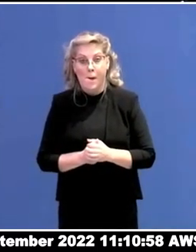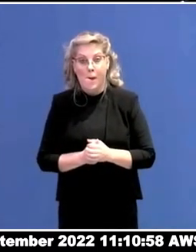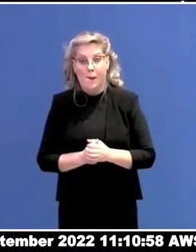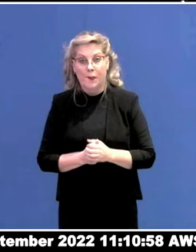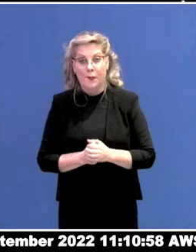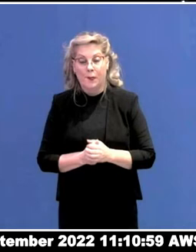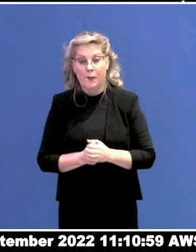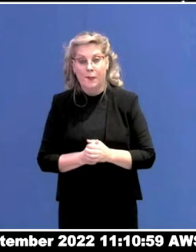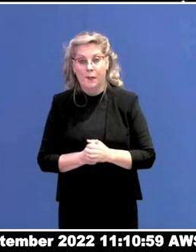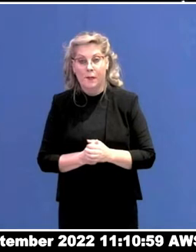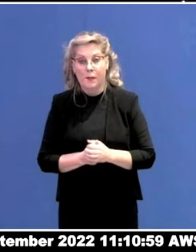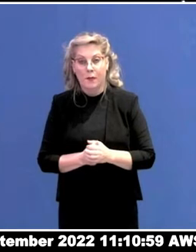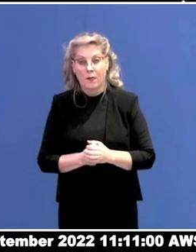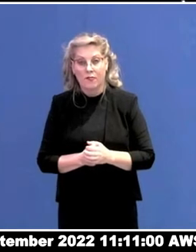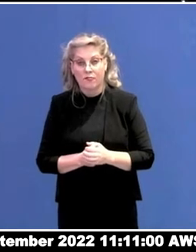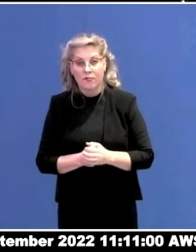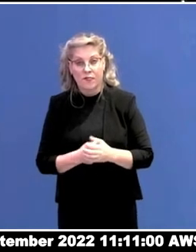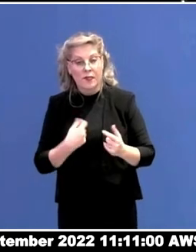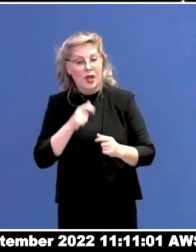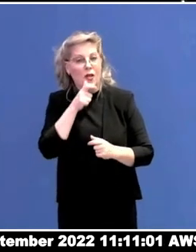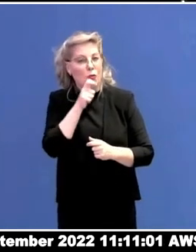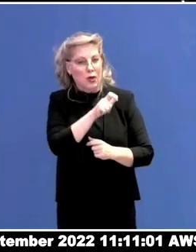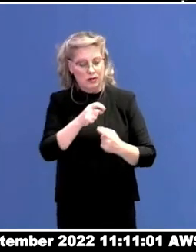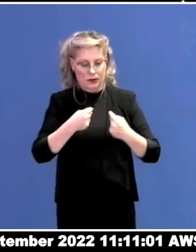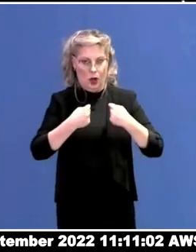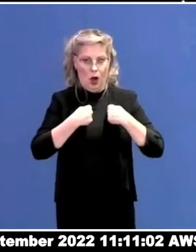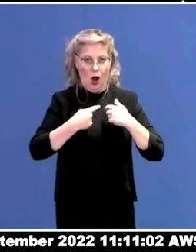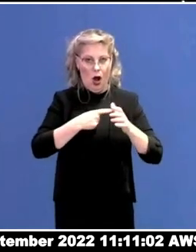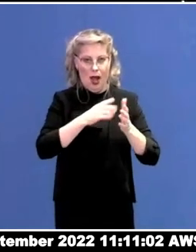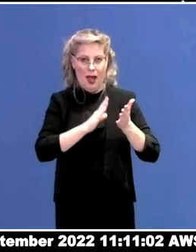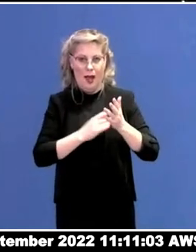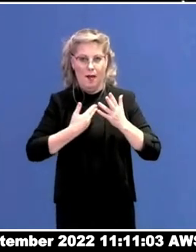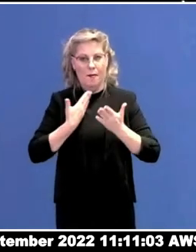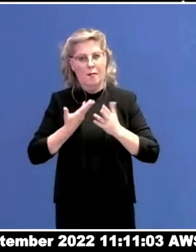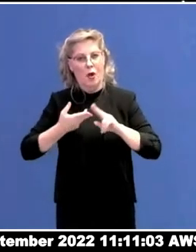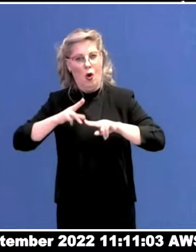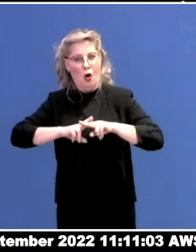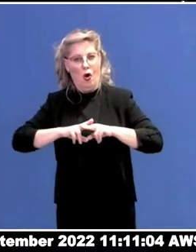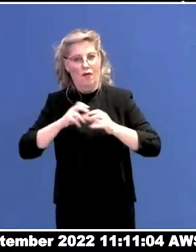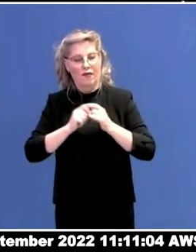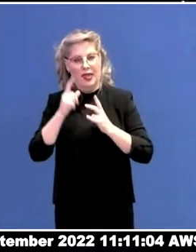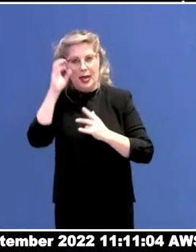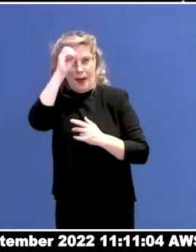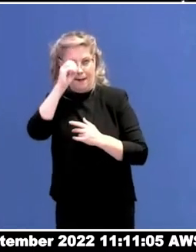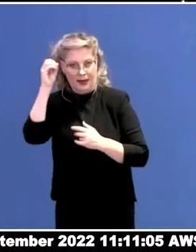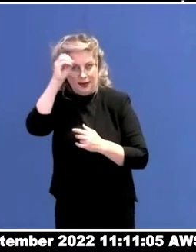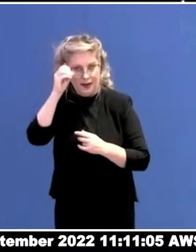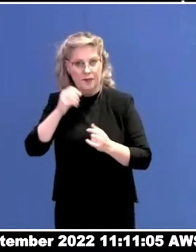The sentence commencing with the words: "I'm of the opinion, from my observations of the prisons and detention centres I have been